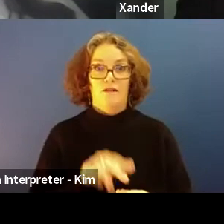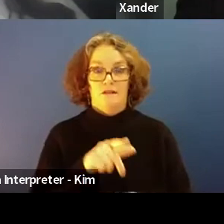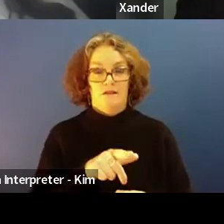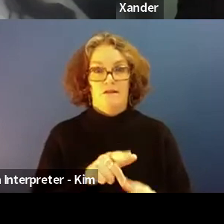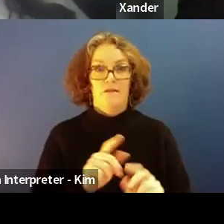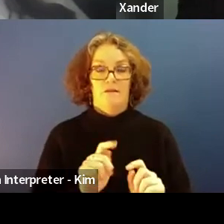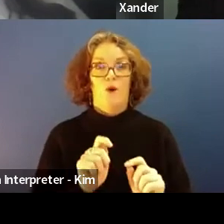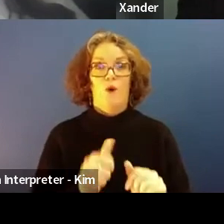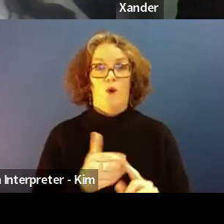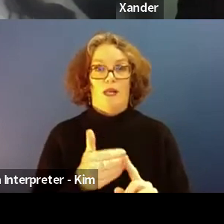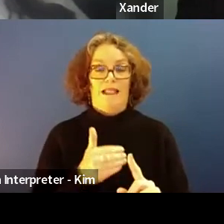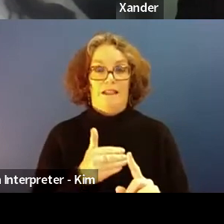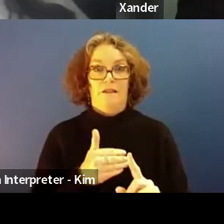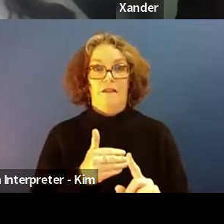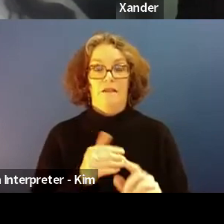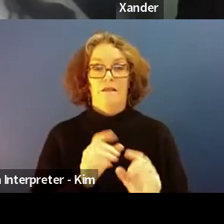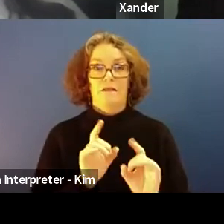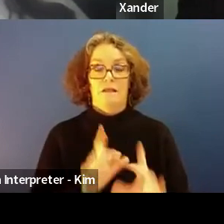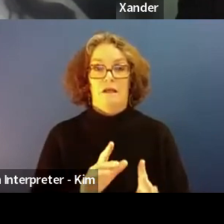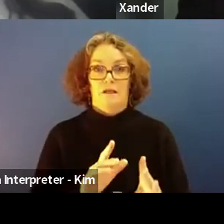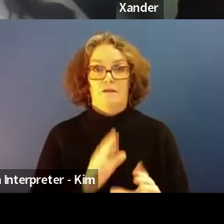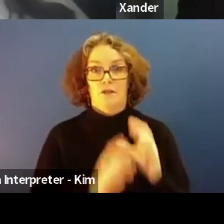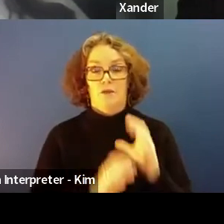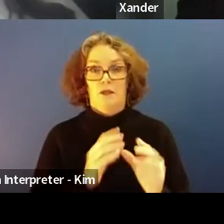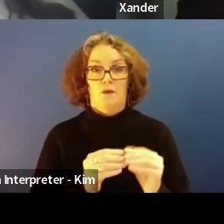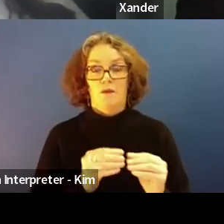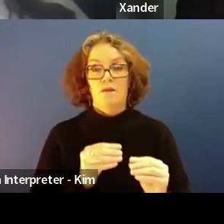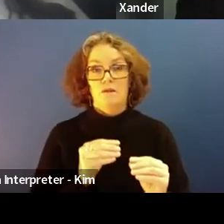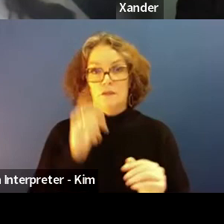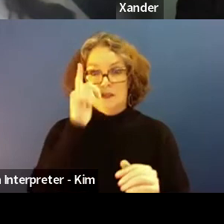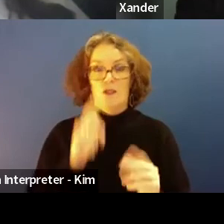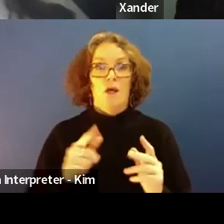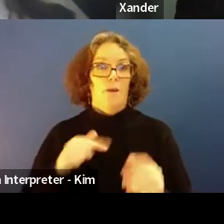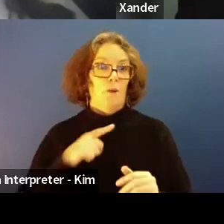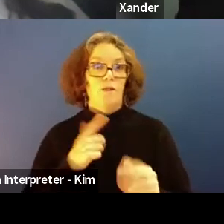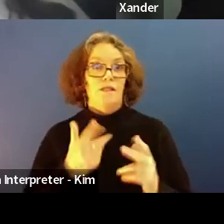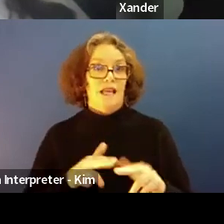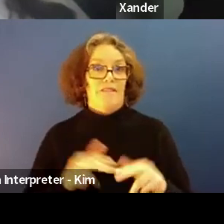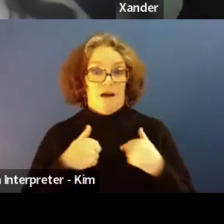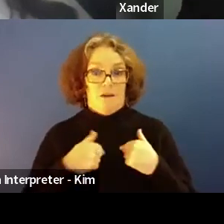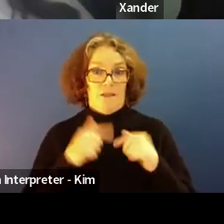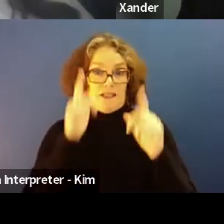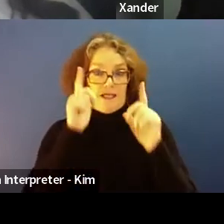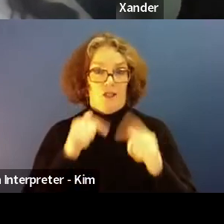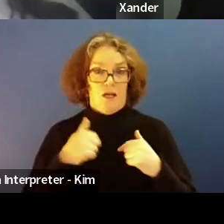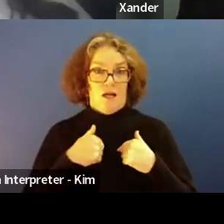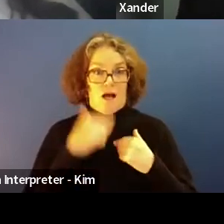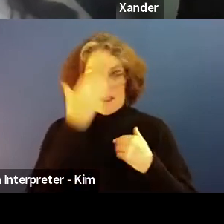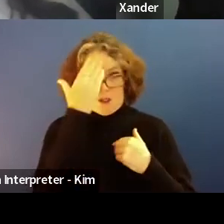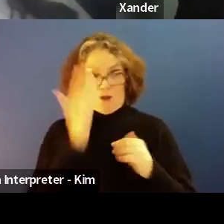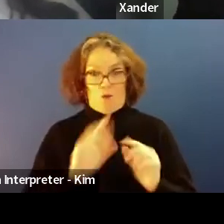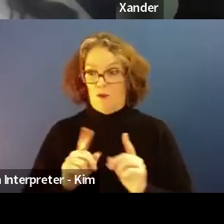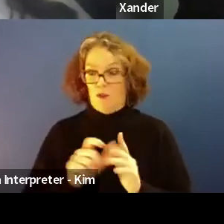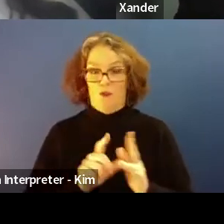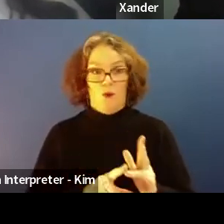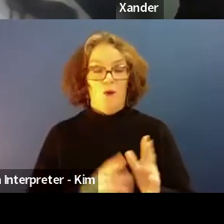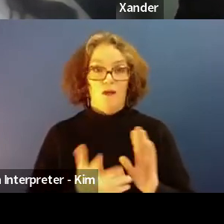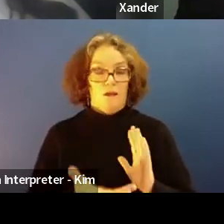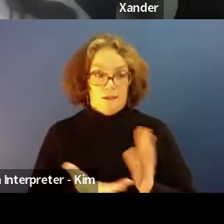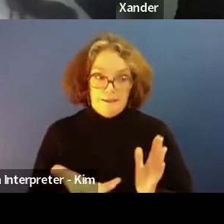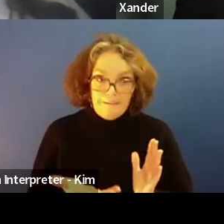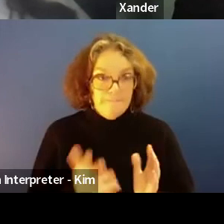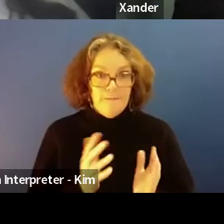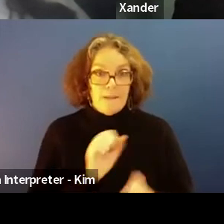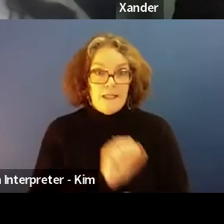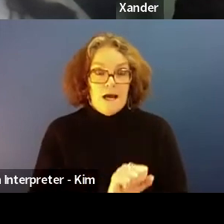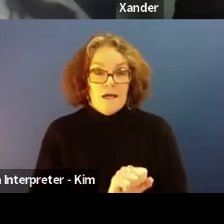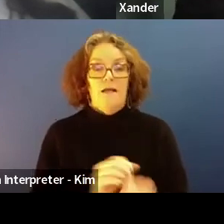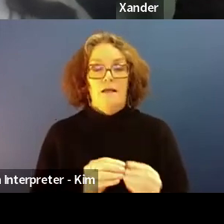Because if I as an educator don't know what your child needs to be included, I can't help them in that sold that I want to do. So my mom is to communicate with my teachers daily I'm sure annoying for them.